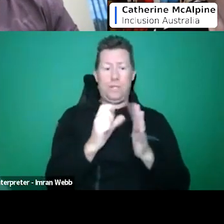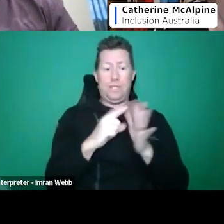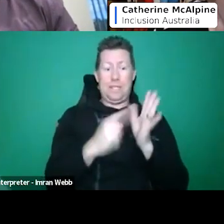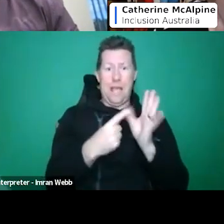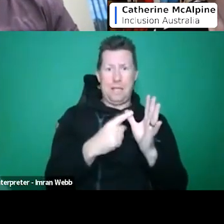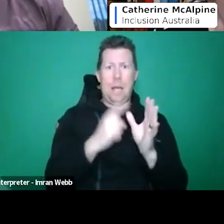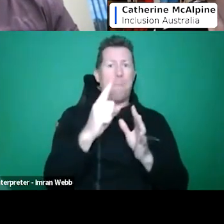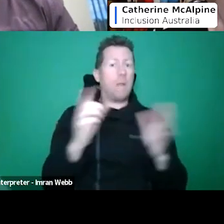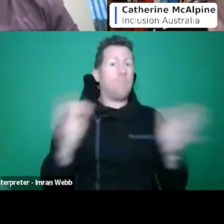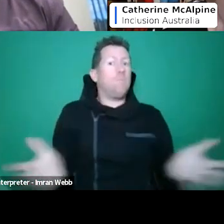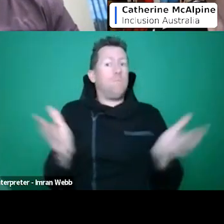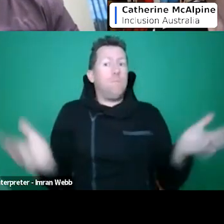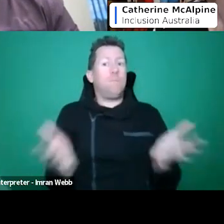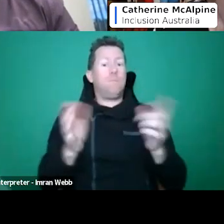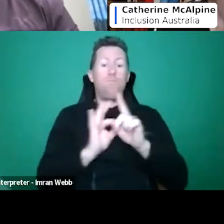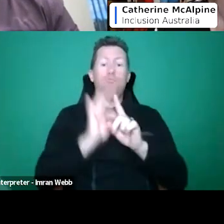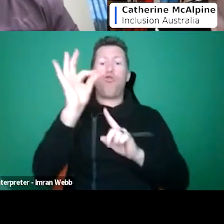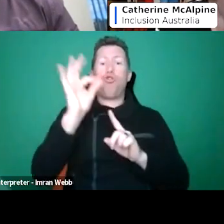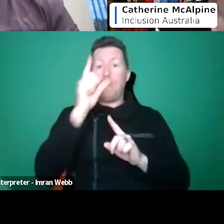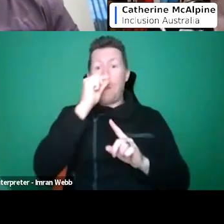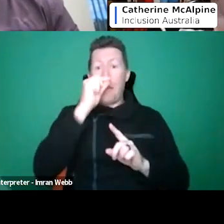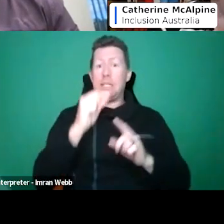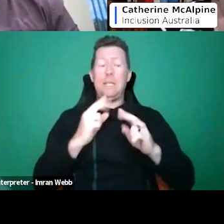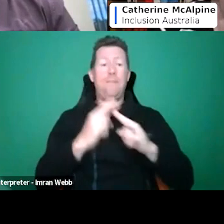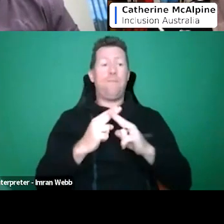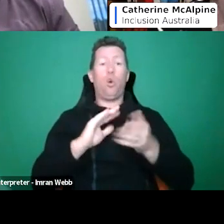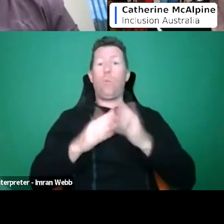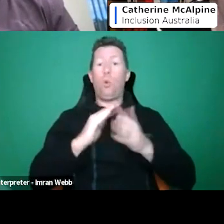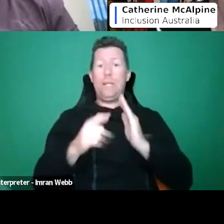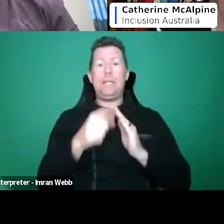build is an example of good disability policy.